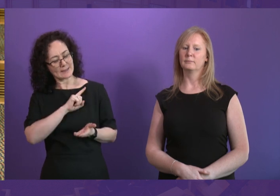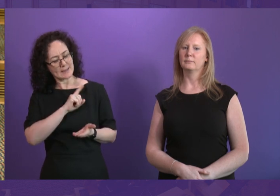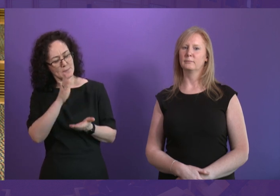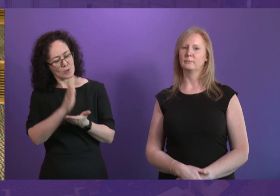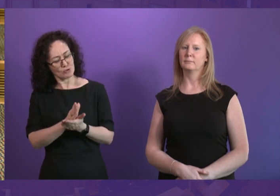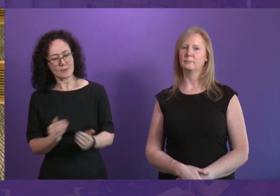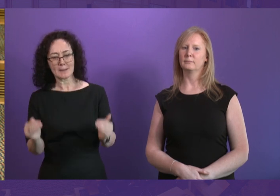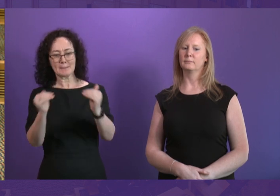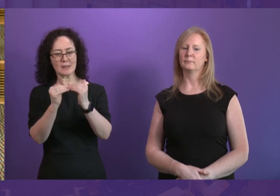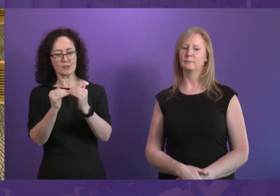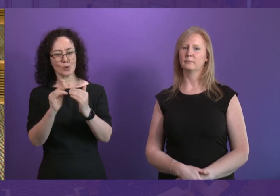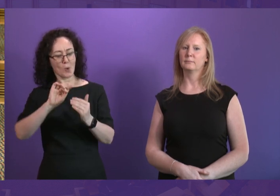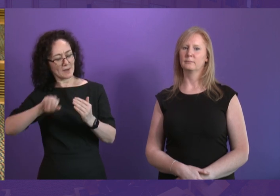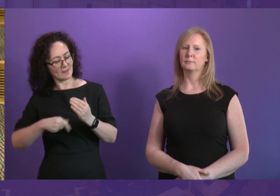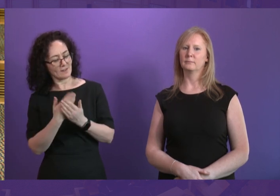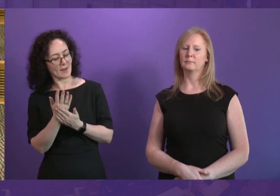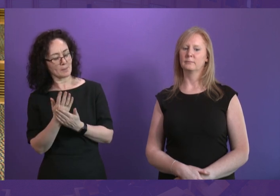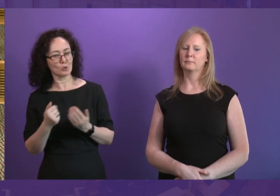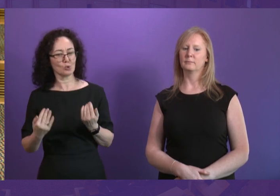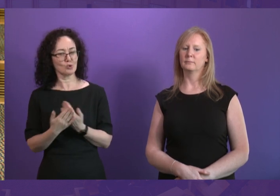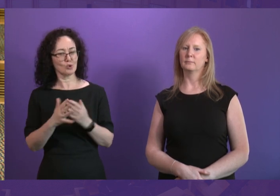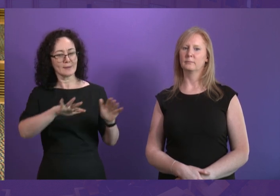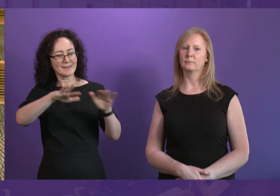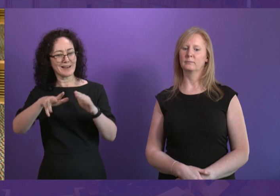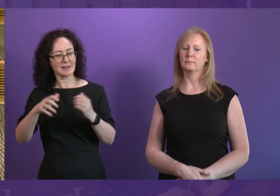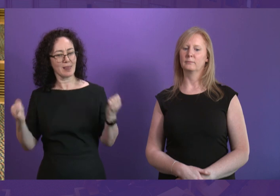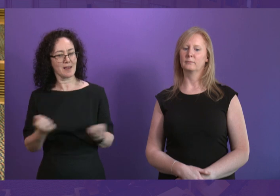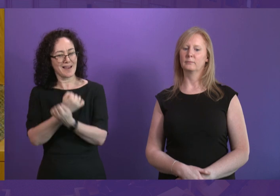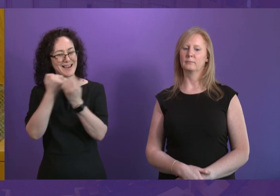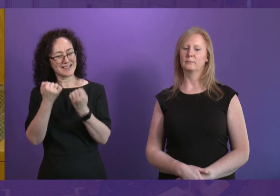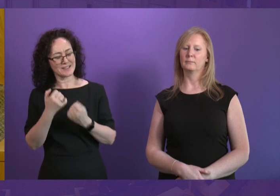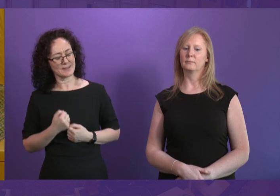tidal energy. The fact that the saltire prize was not doing that was nothing to do with